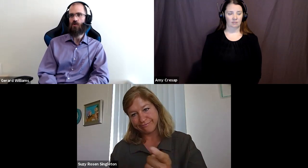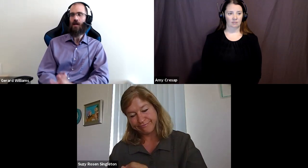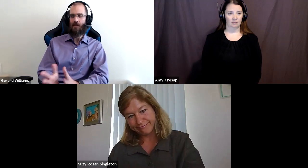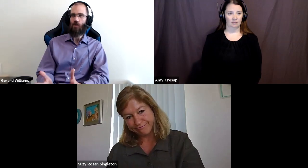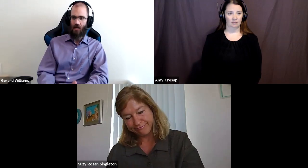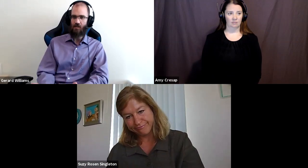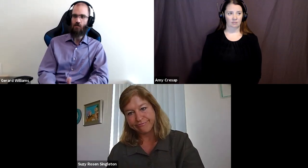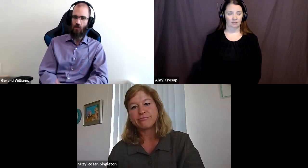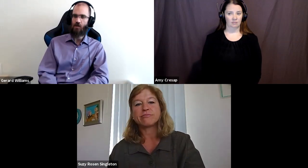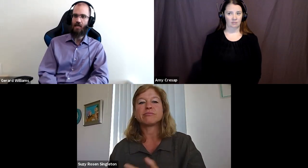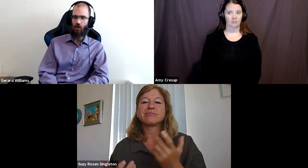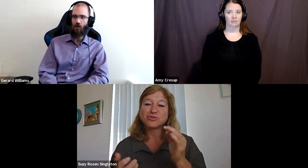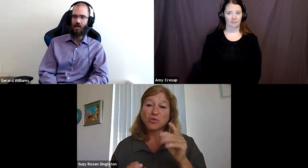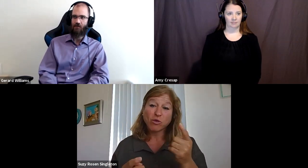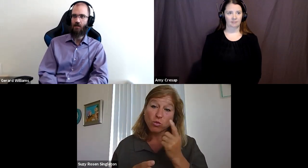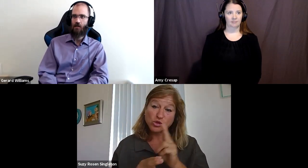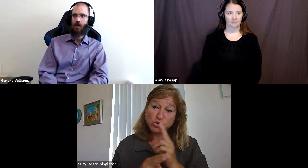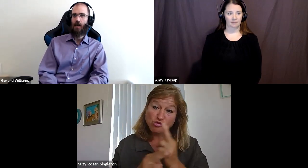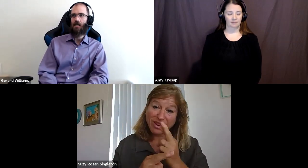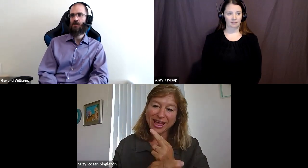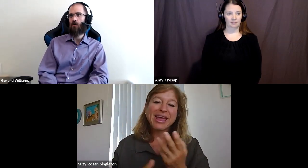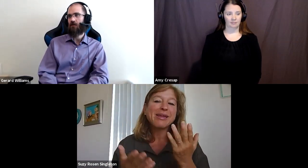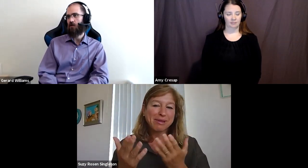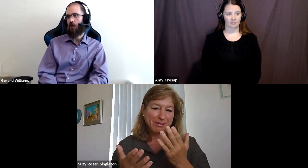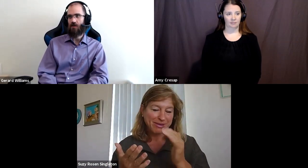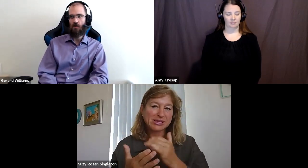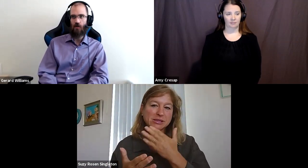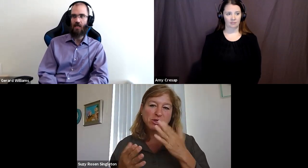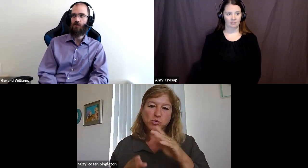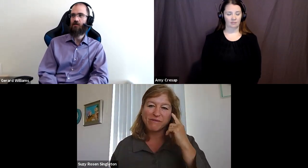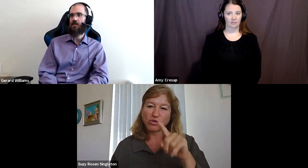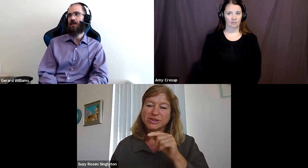the way that you are accustomed to doing and have done, if you always use relay services